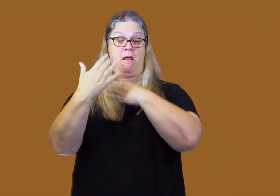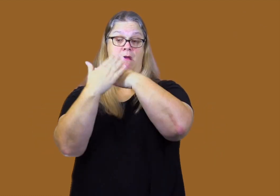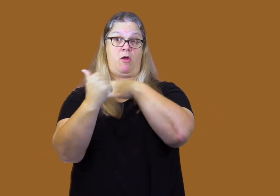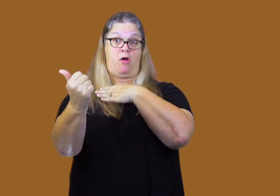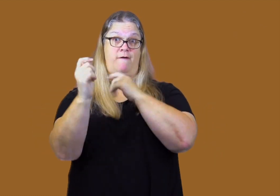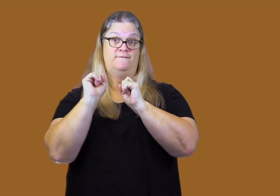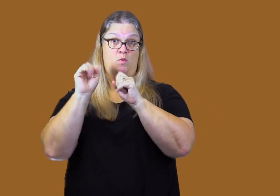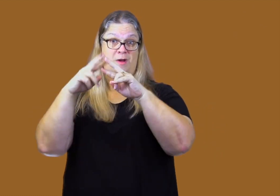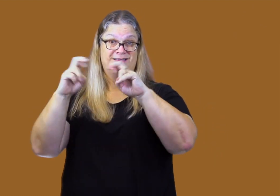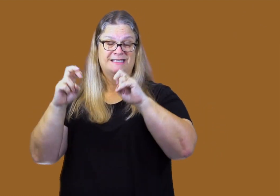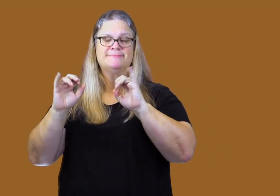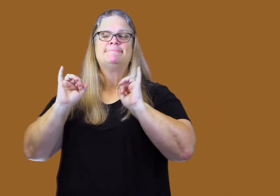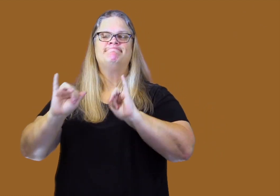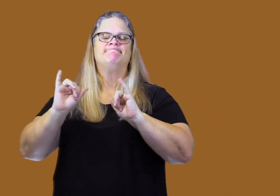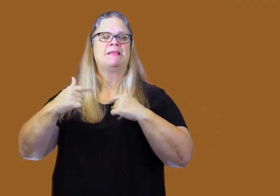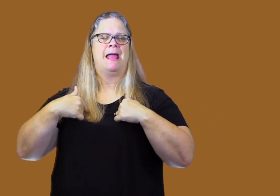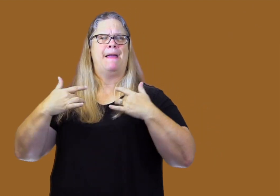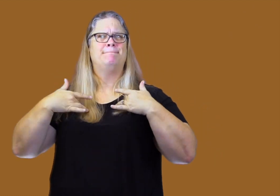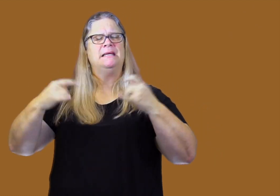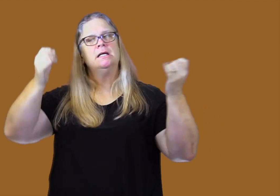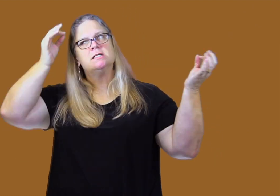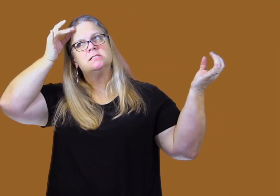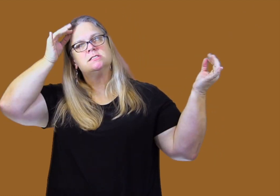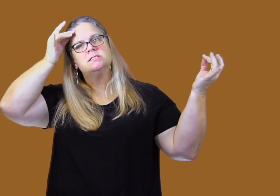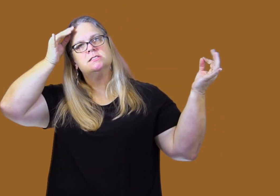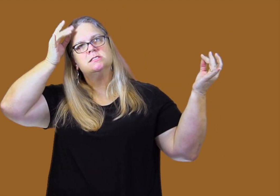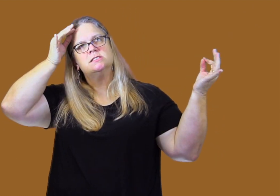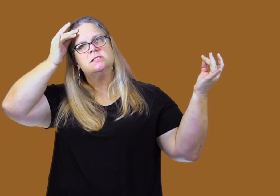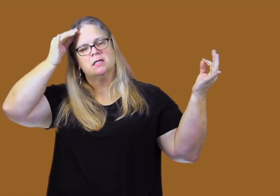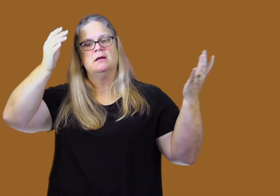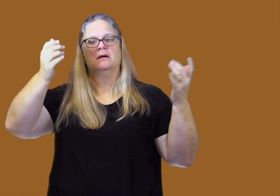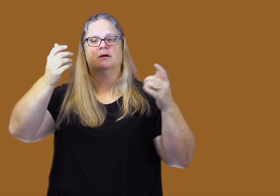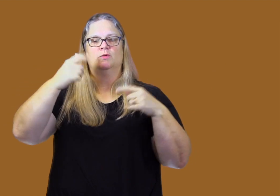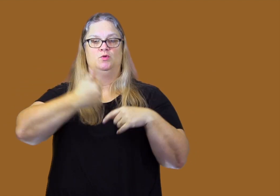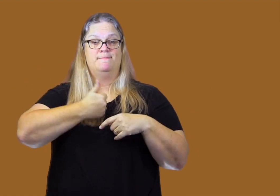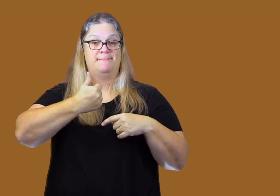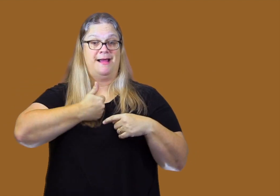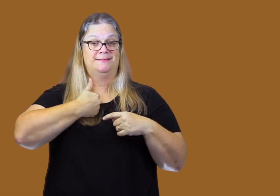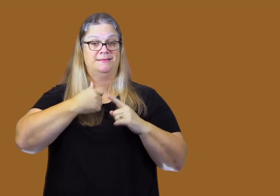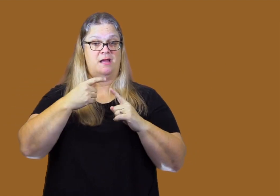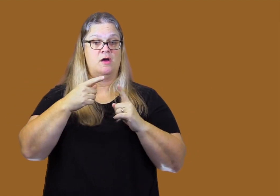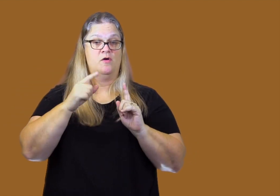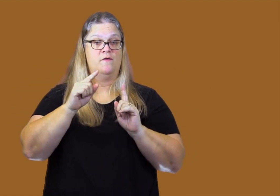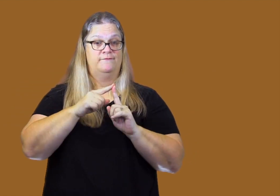And typically when I called for an assessment, I'm oftentimes thinking myself over